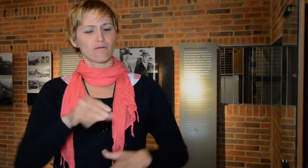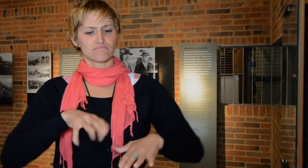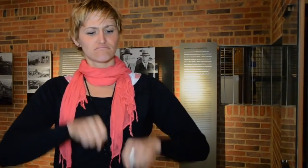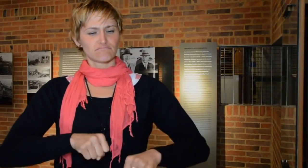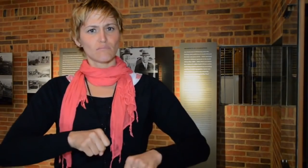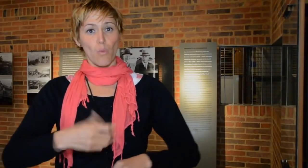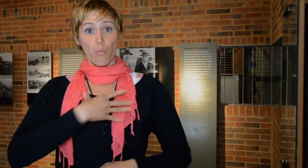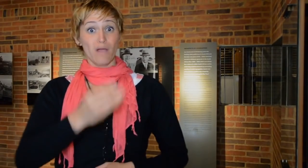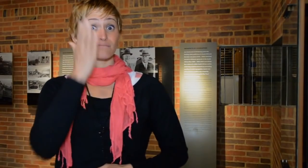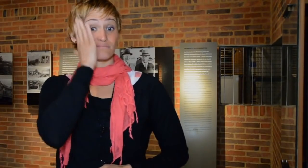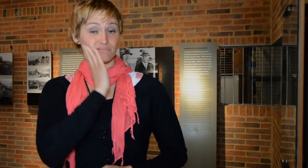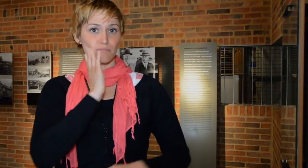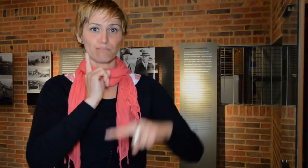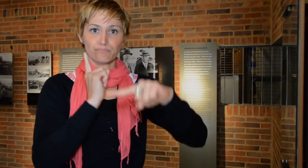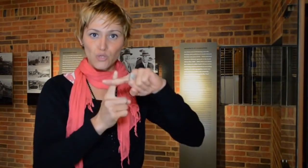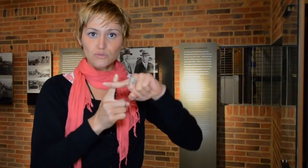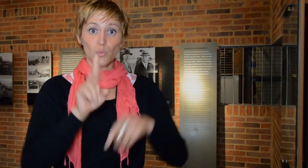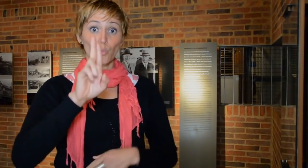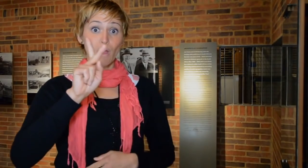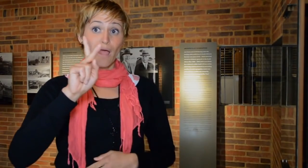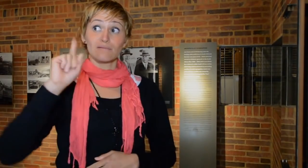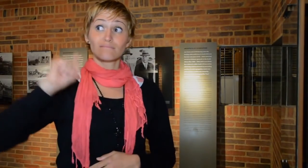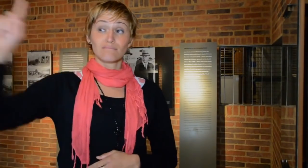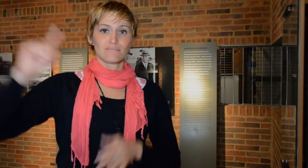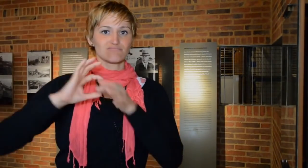should be, to be dominated by the whites